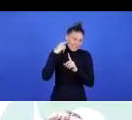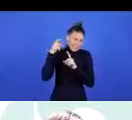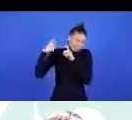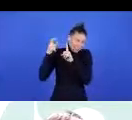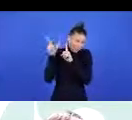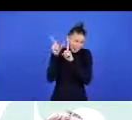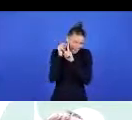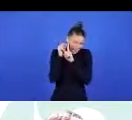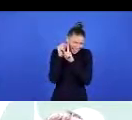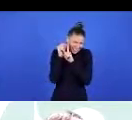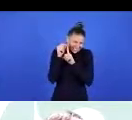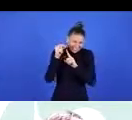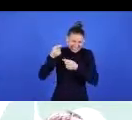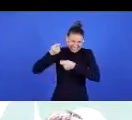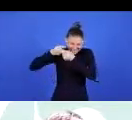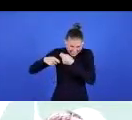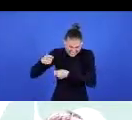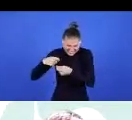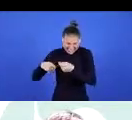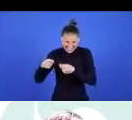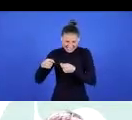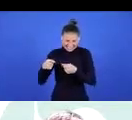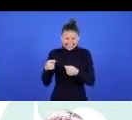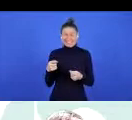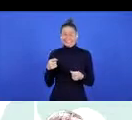would be during an important event, and I forget to